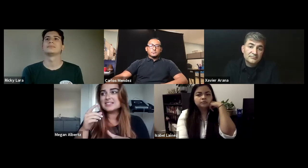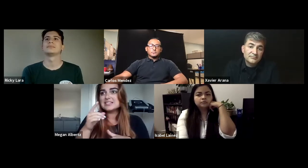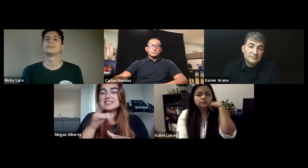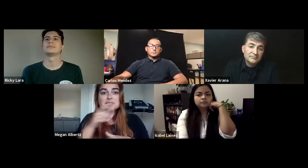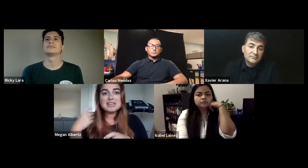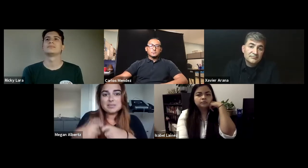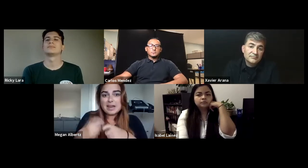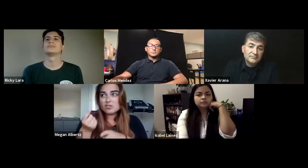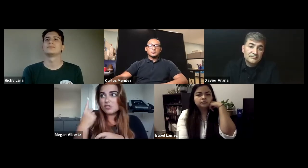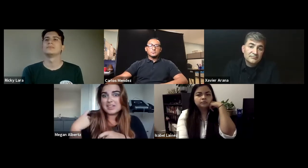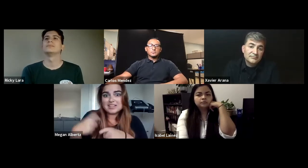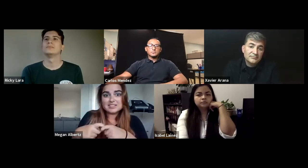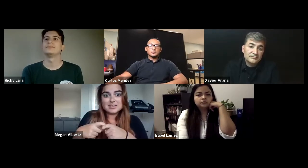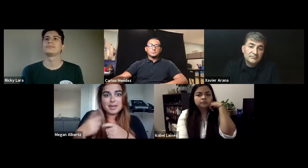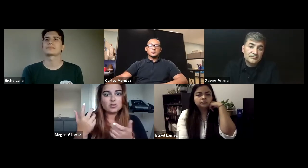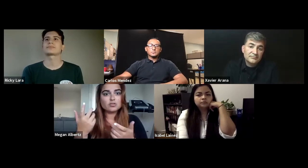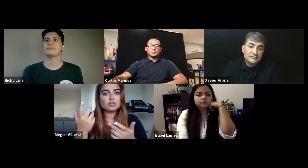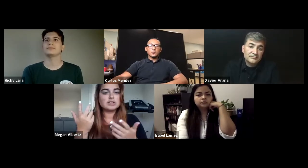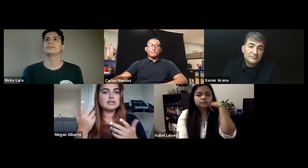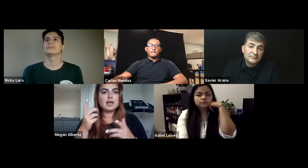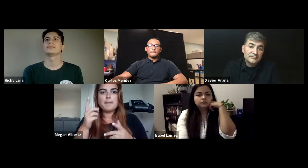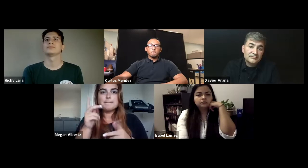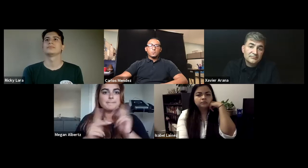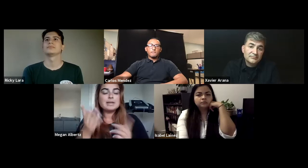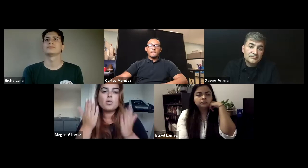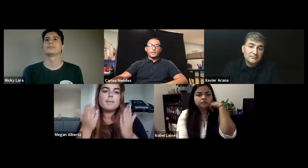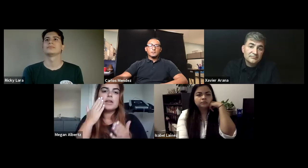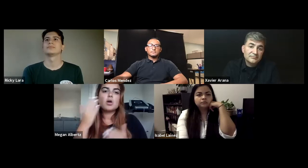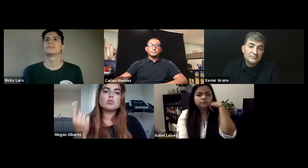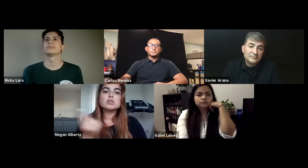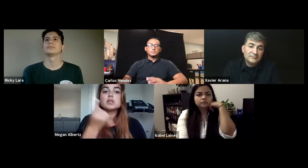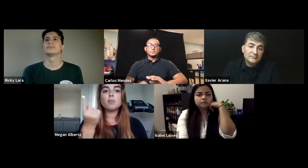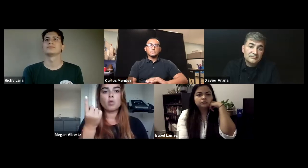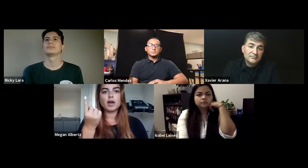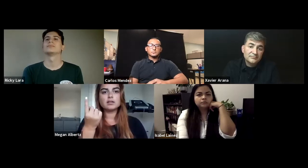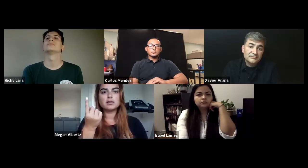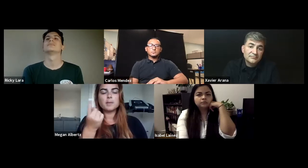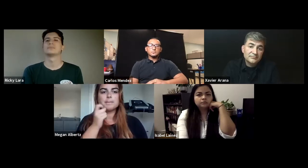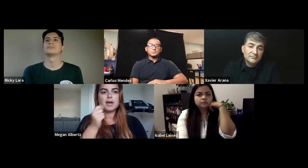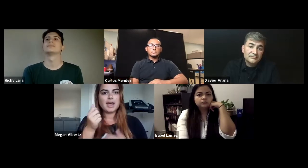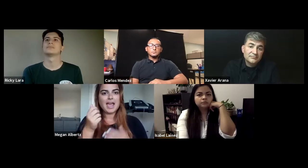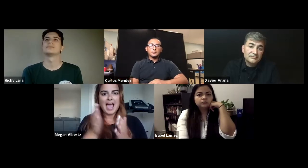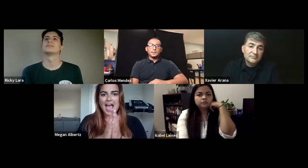um, about Spanish-speaking members, ASL users,